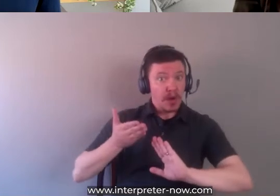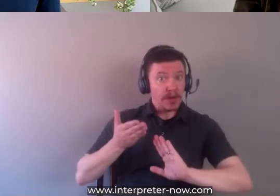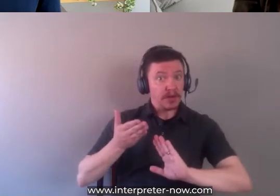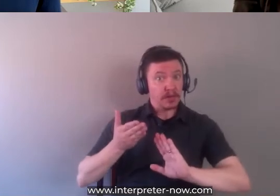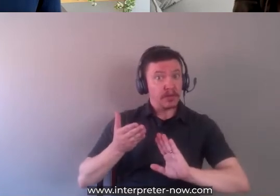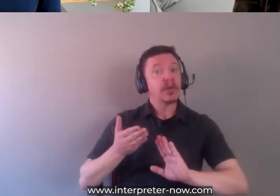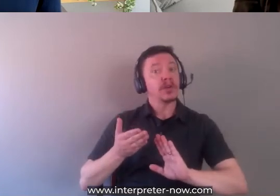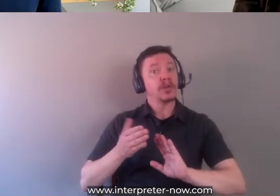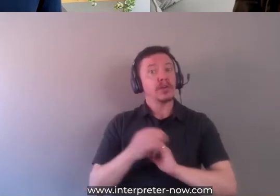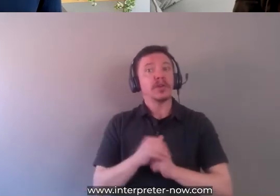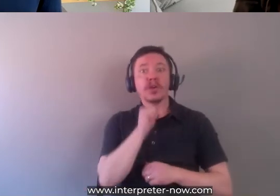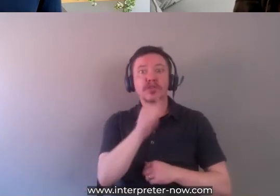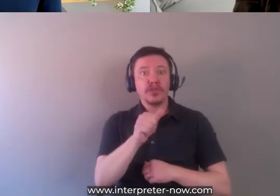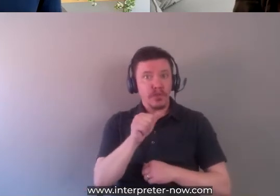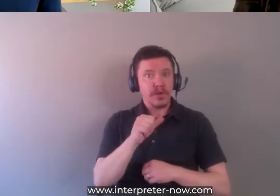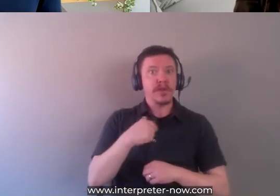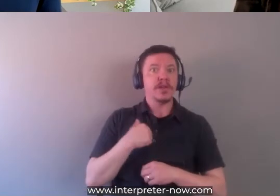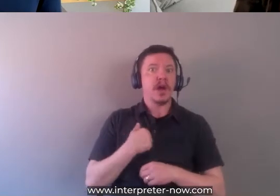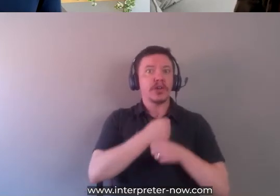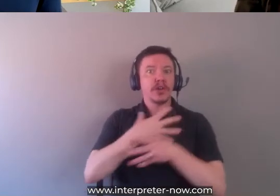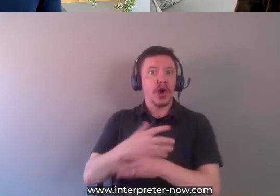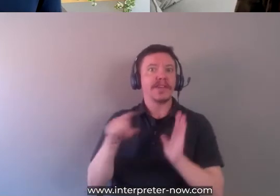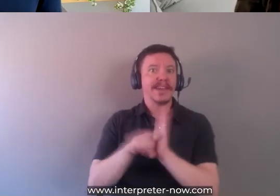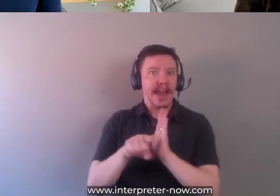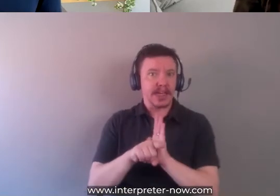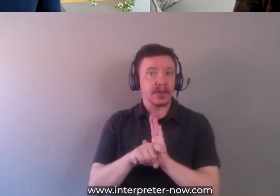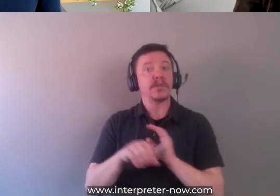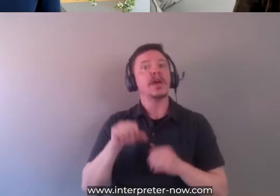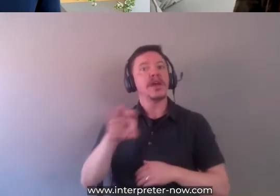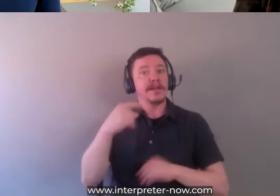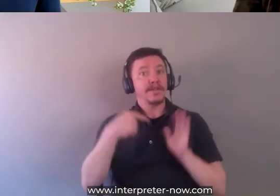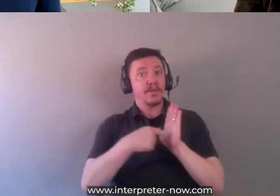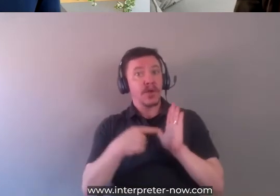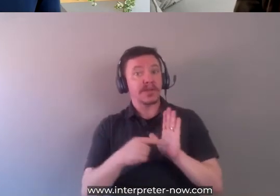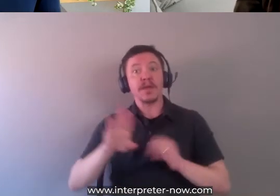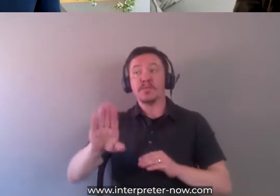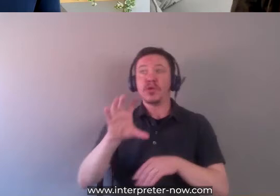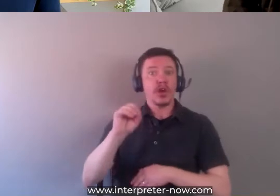not contravene those stated values. If one of those values is promoting accessibility,